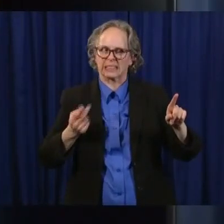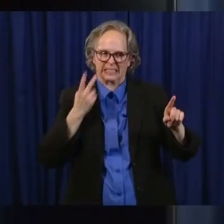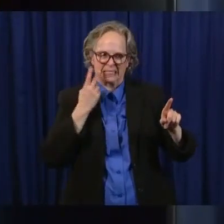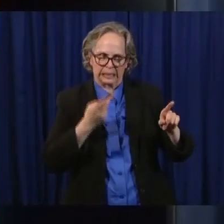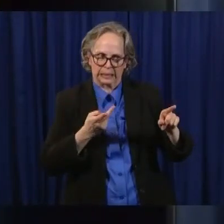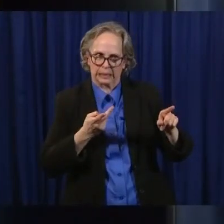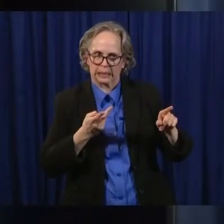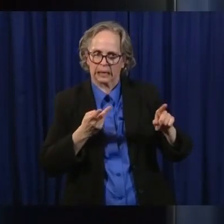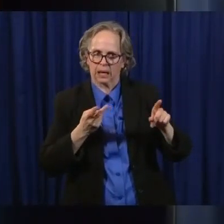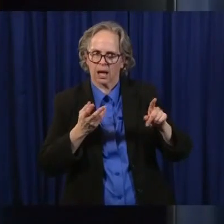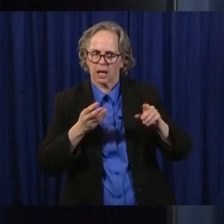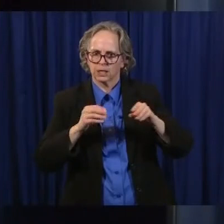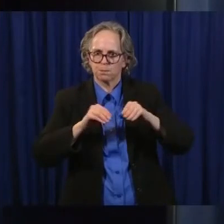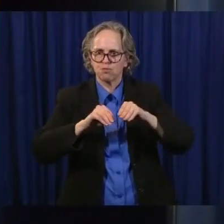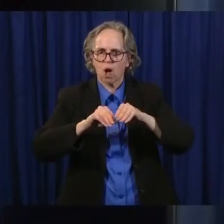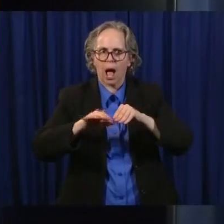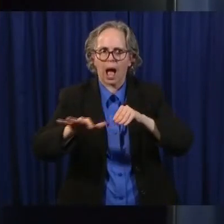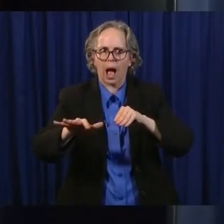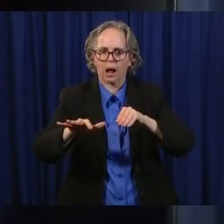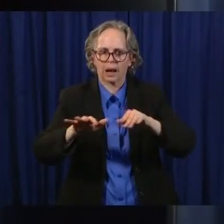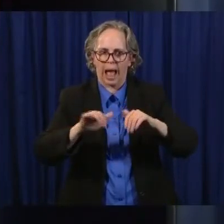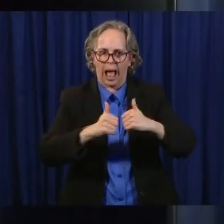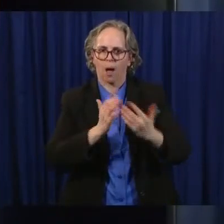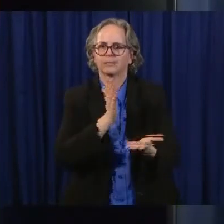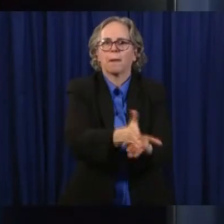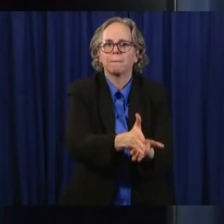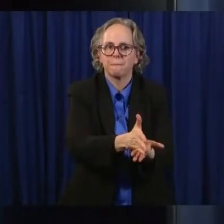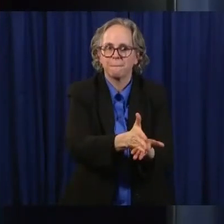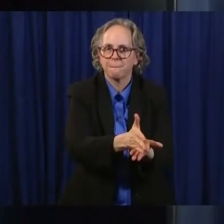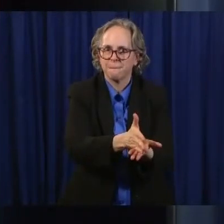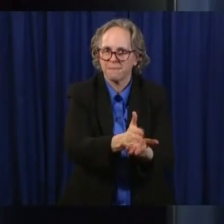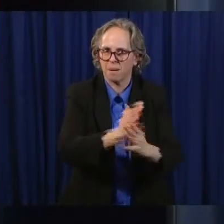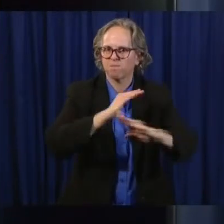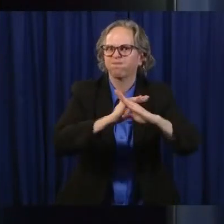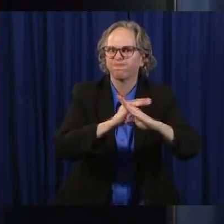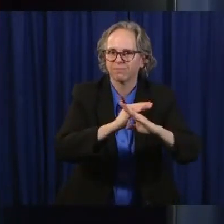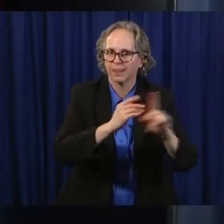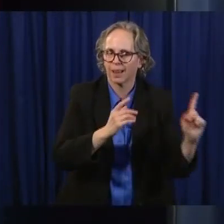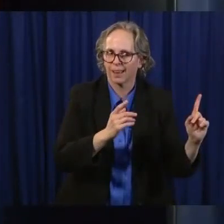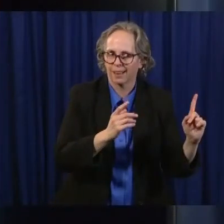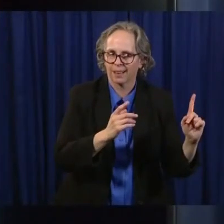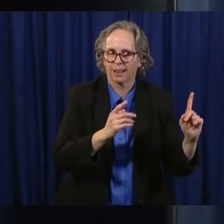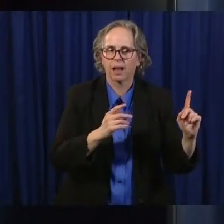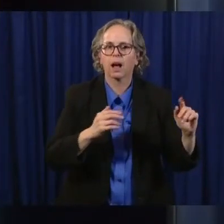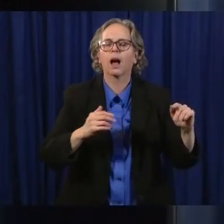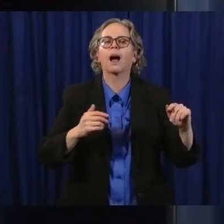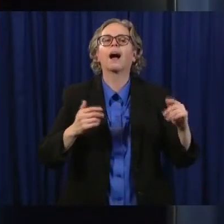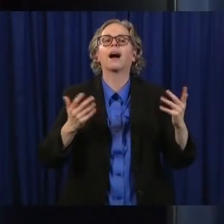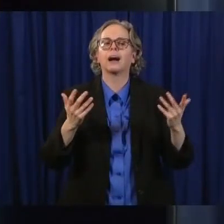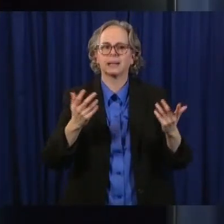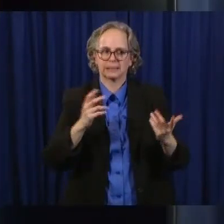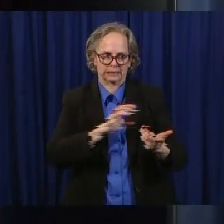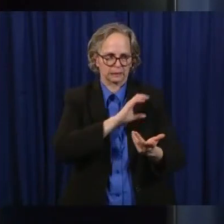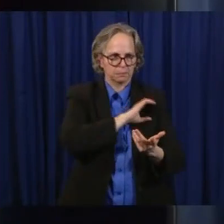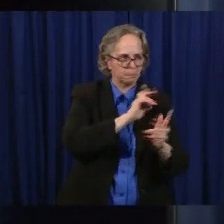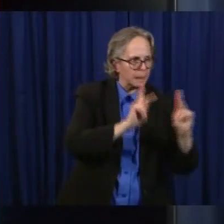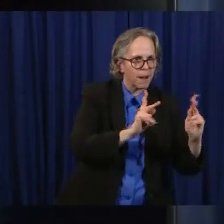WHO TOUCHES THE SURFACE ALSO THEN WASHES THEIR HANDS BEFORE TOUCHING THEIR FACE, THEN THEY ARE NOT GOING TO BECOME INFECTED. YOU CAN SEE WHERE WE CAN BLOCK